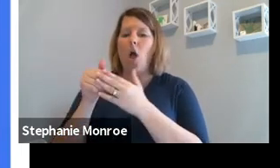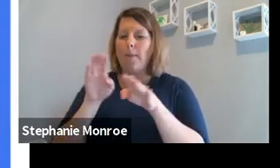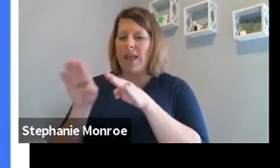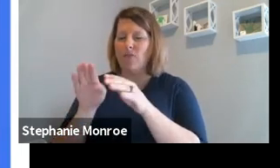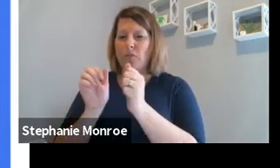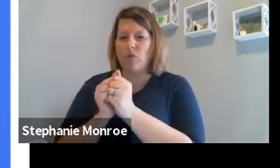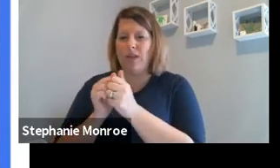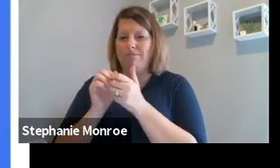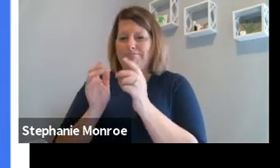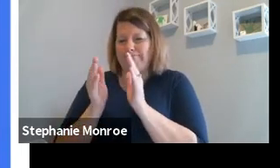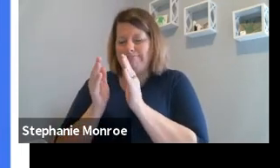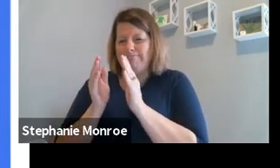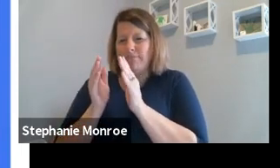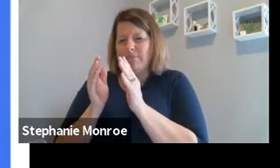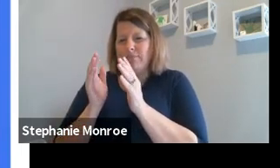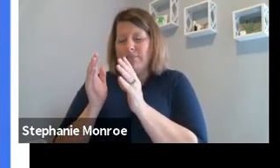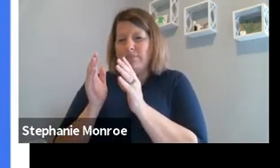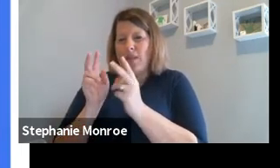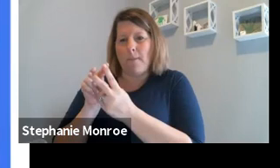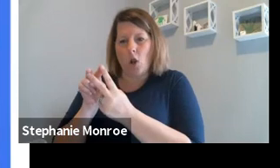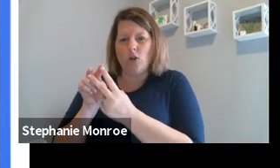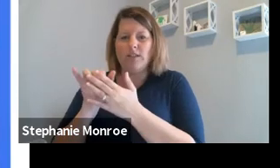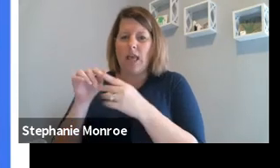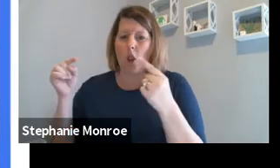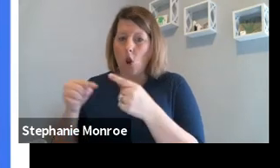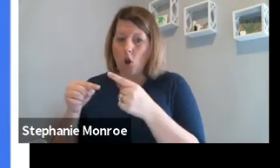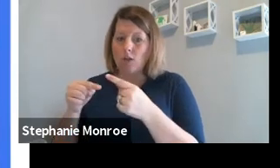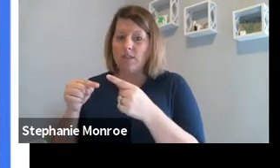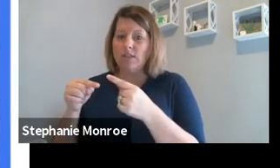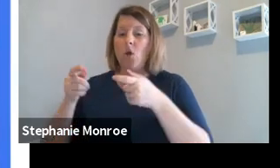which harms, gains or maintains control over another person.